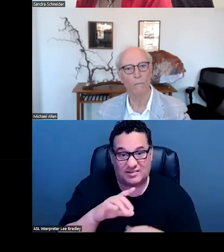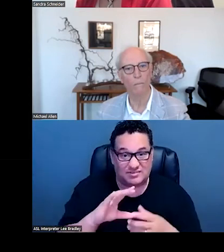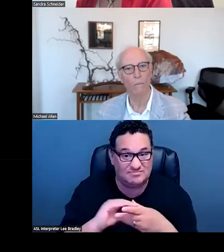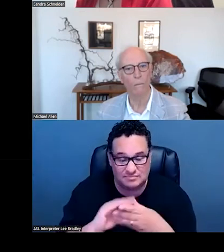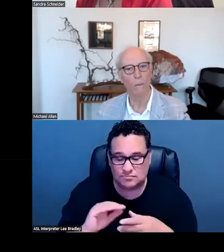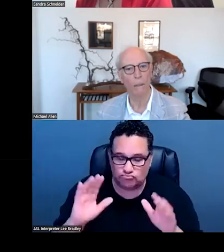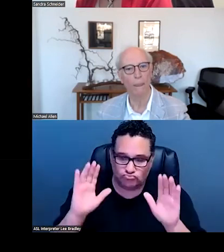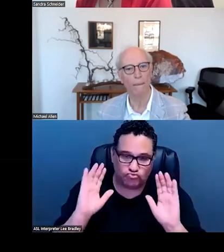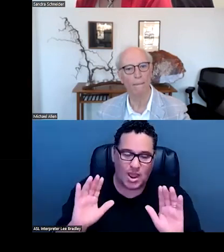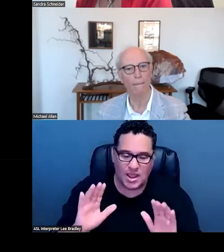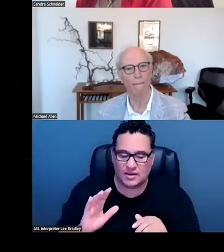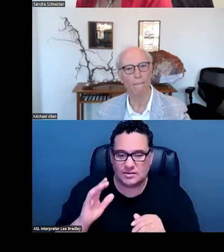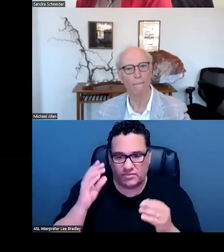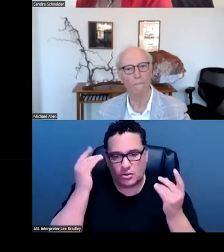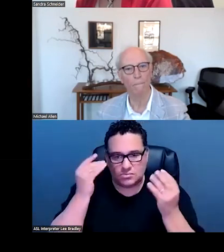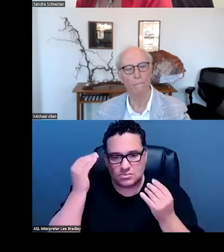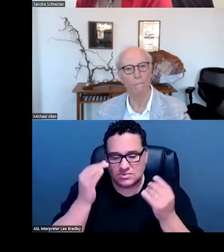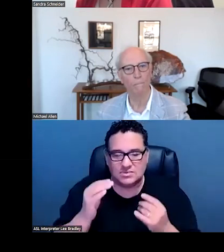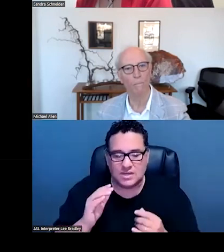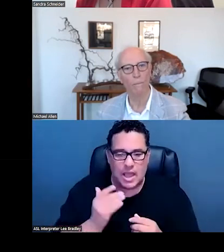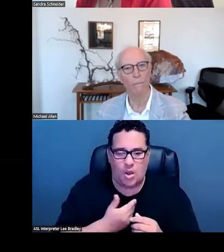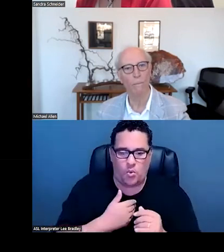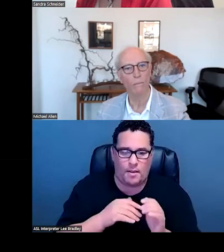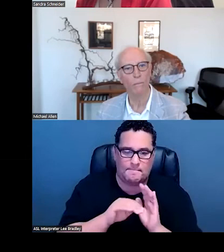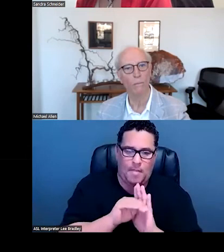THE MODEL THAT WE HAVE MIGHT, MIGHT HELP THE MODEL THAT YOU ARE BUILDING.